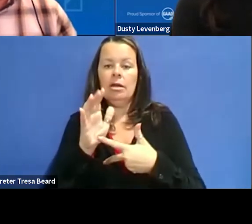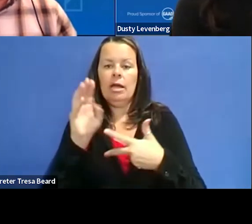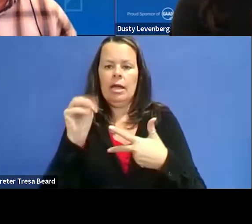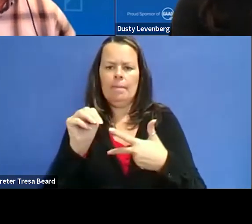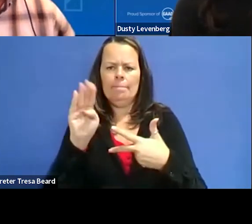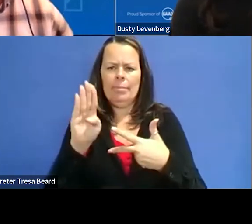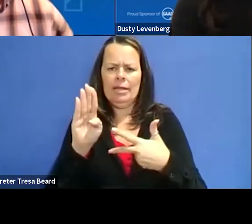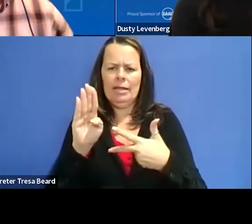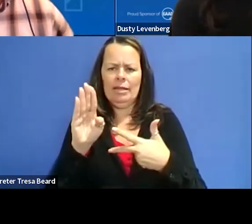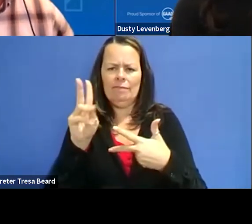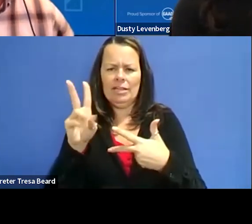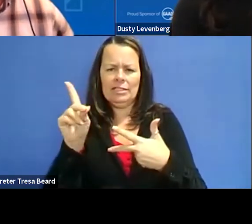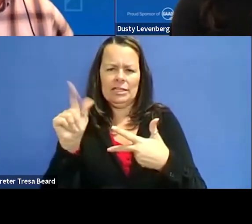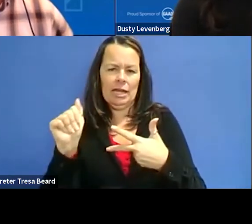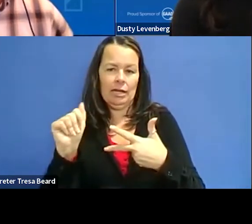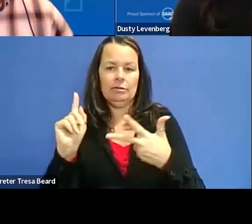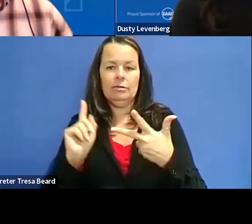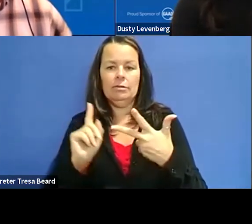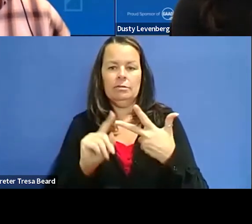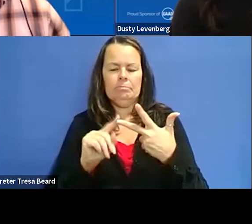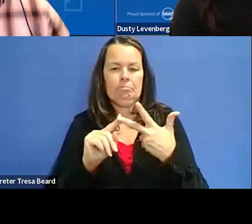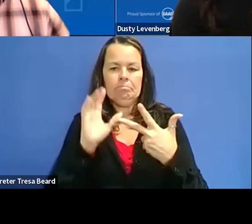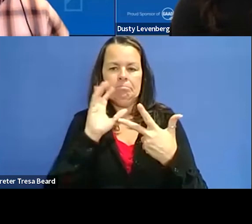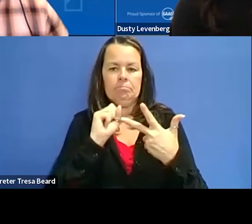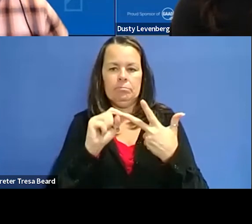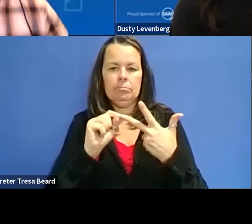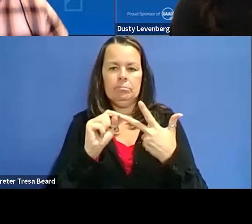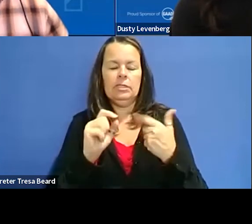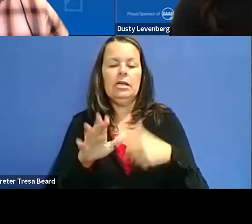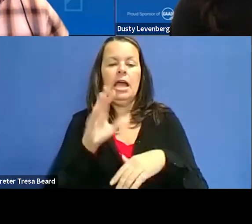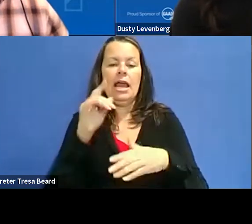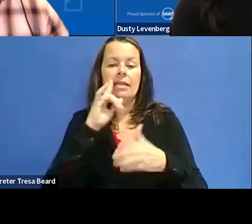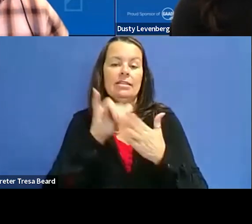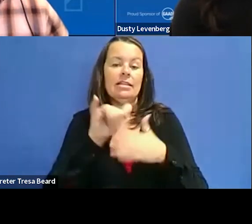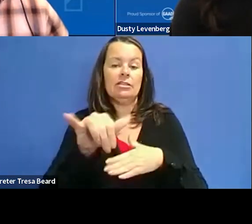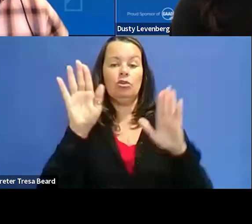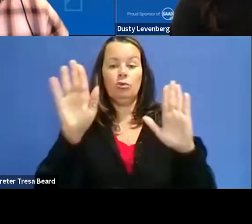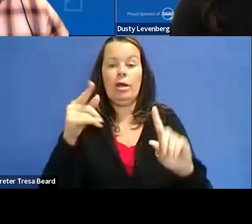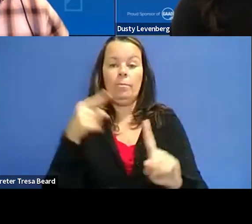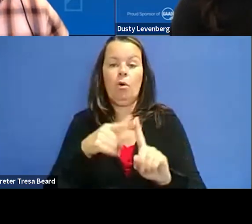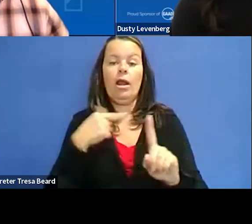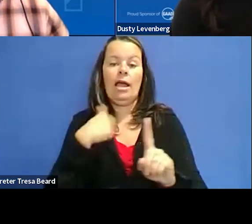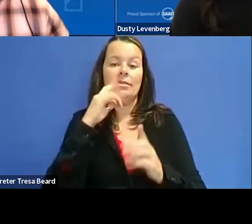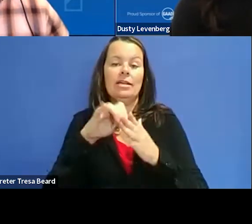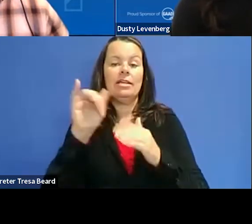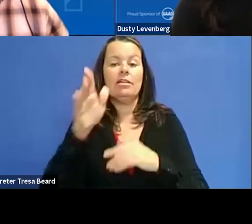That's a great point. I think in the future, we're going to strongly consider testing with other assistive technologies.